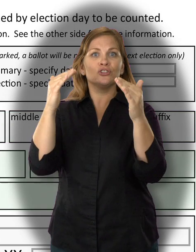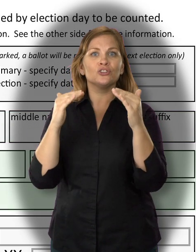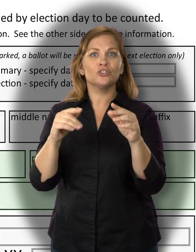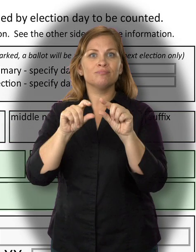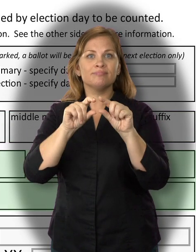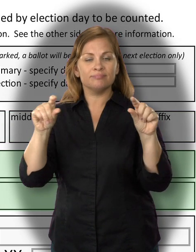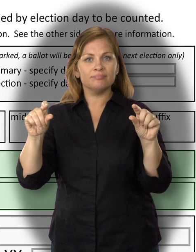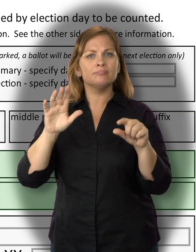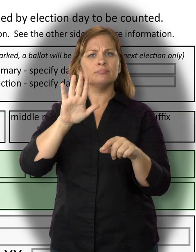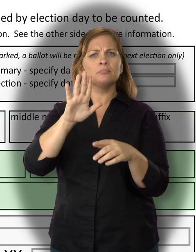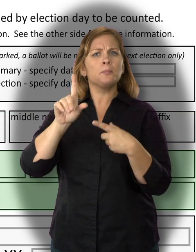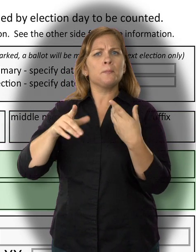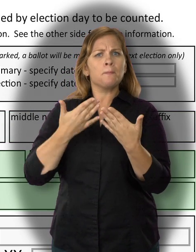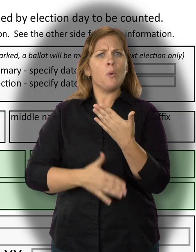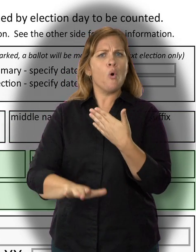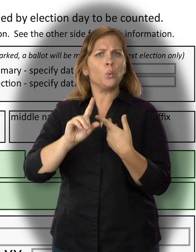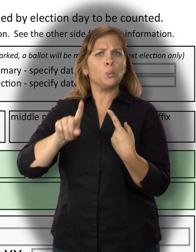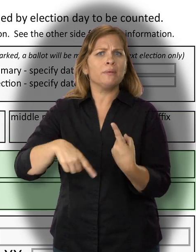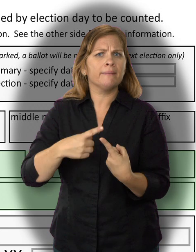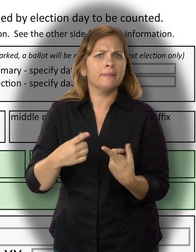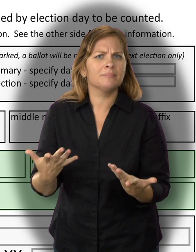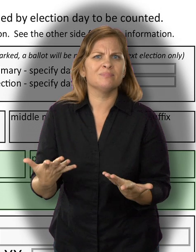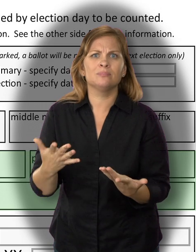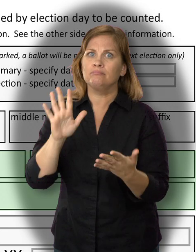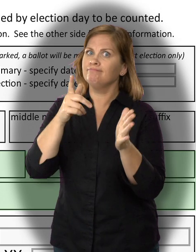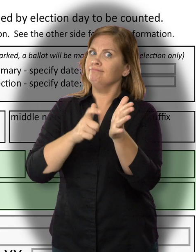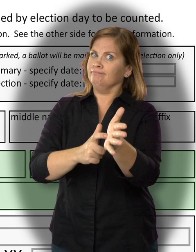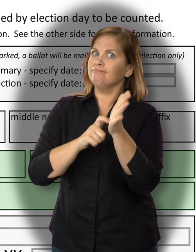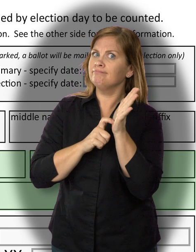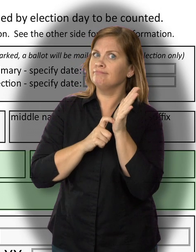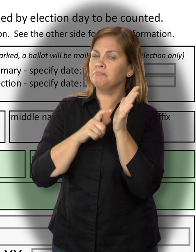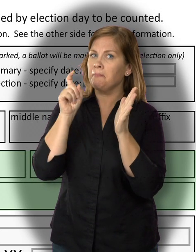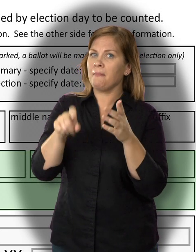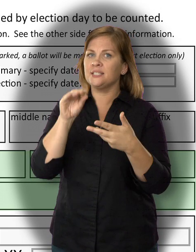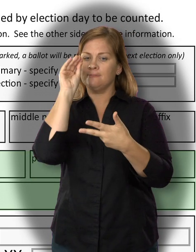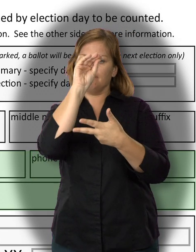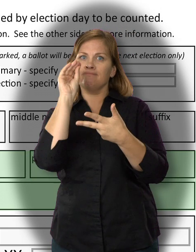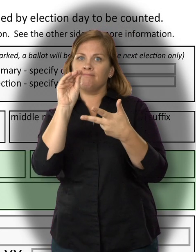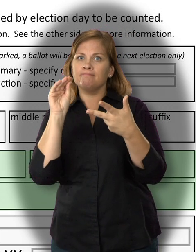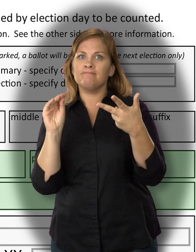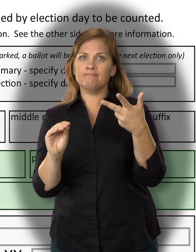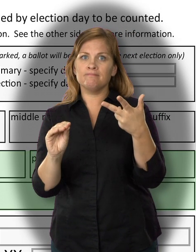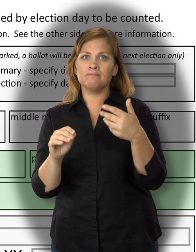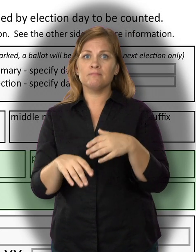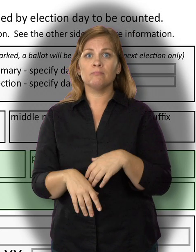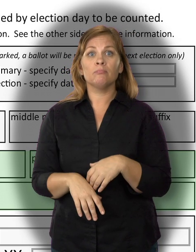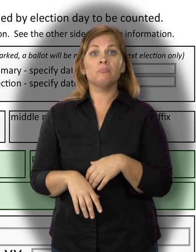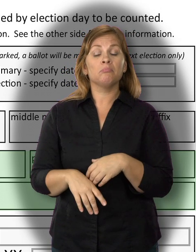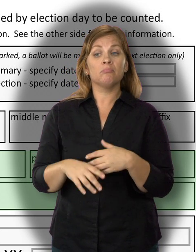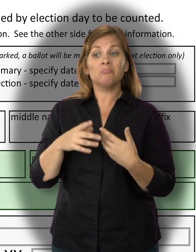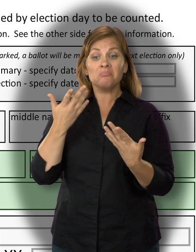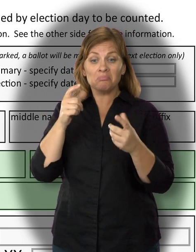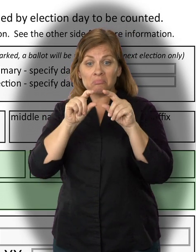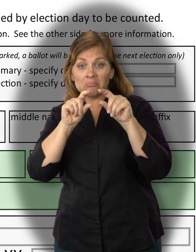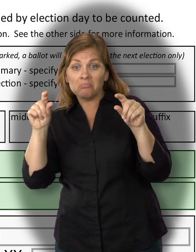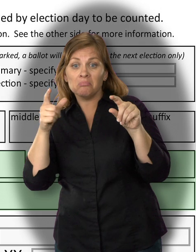On line 3, enter your date of birth. This is required. It also asks for the county where you live, your phone number,